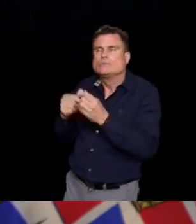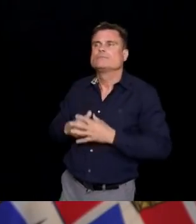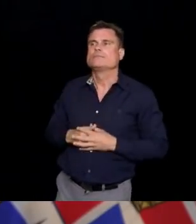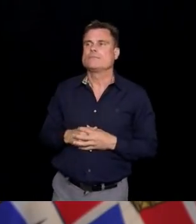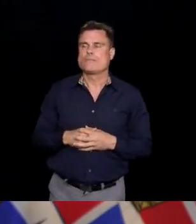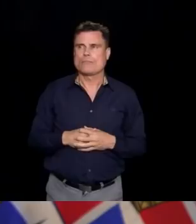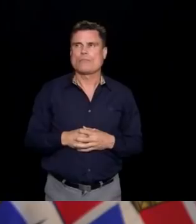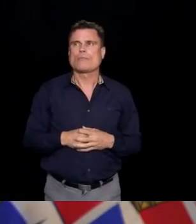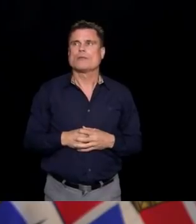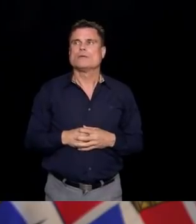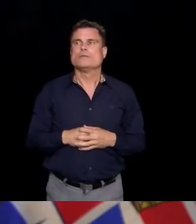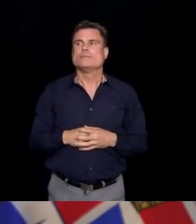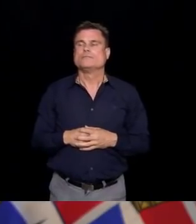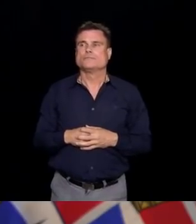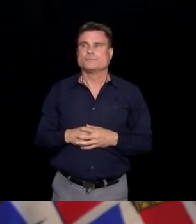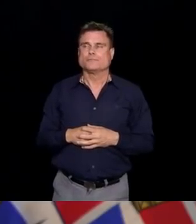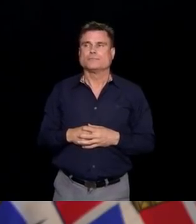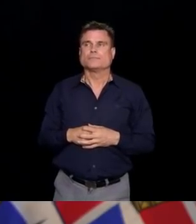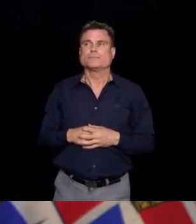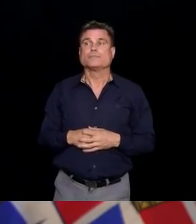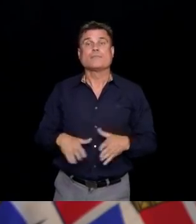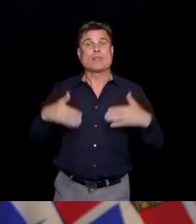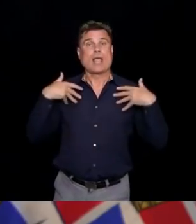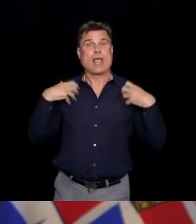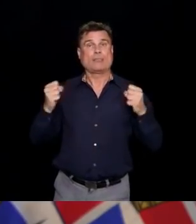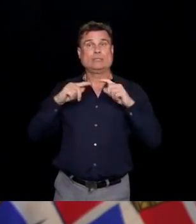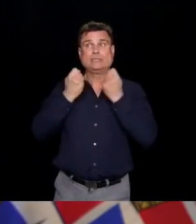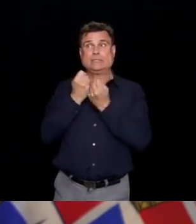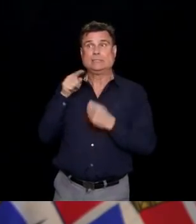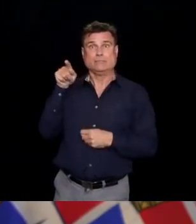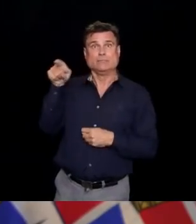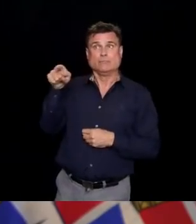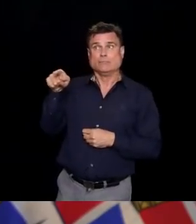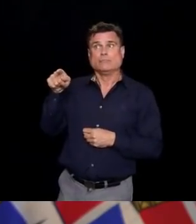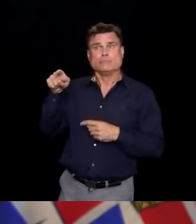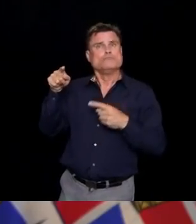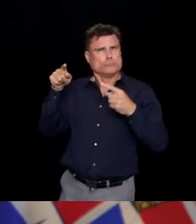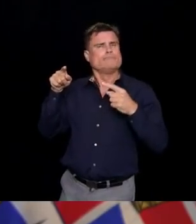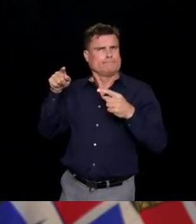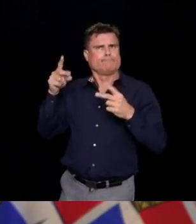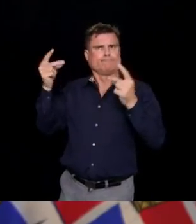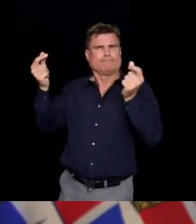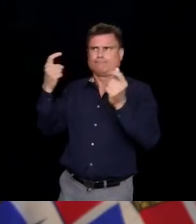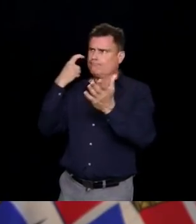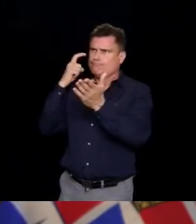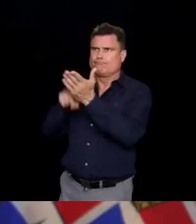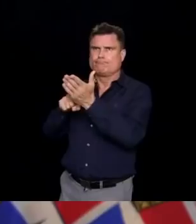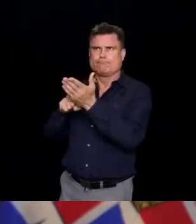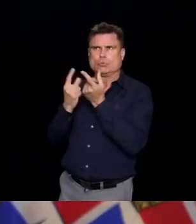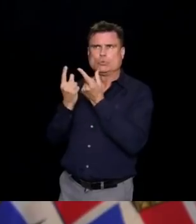containing transmission, these flareups in our communities around the province